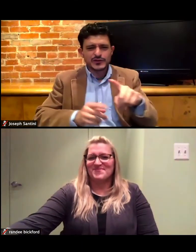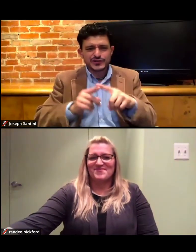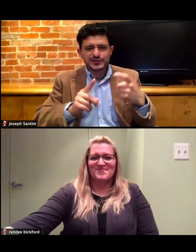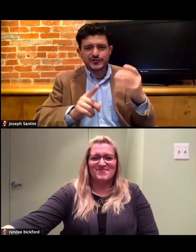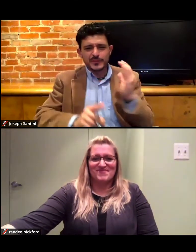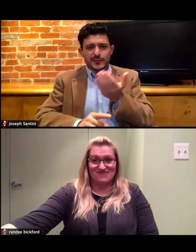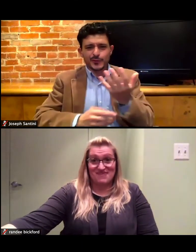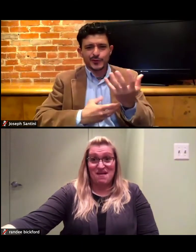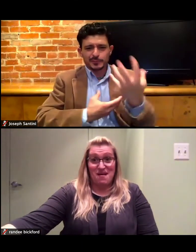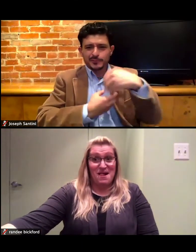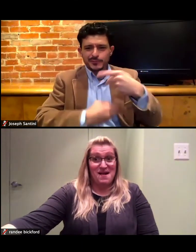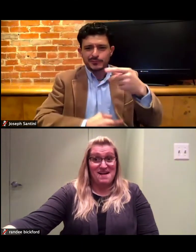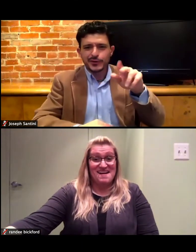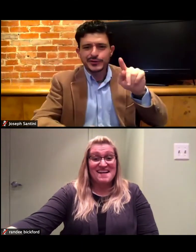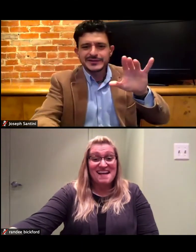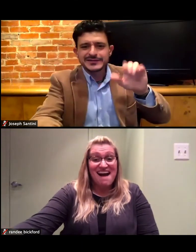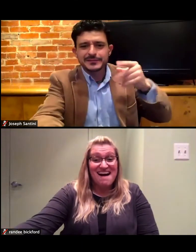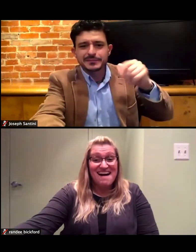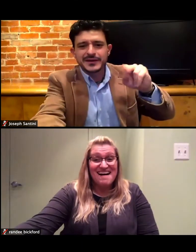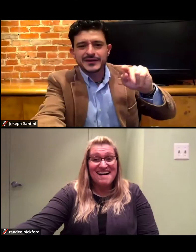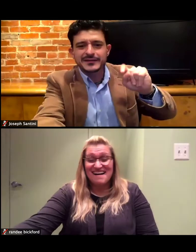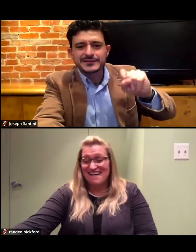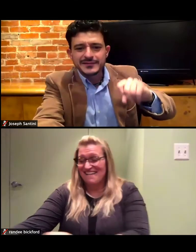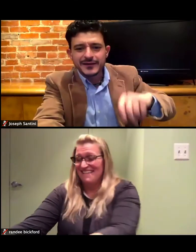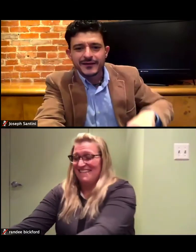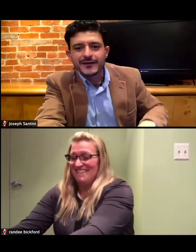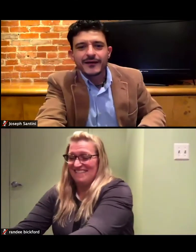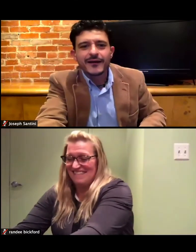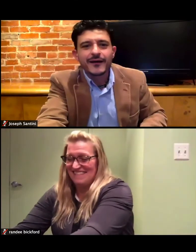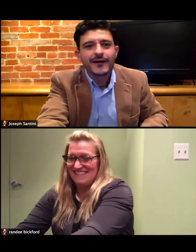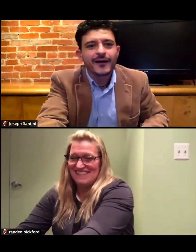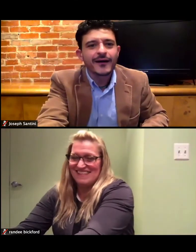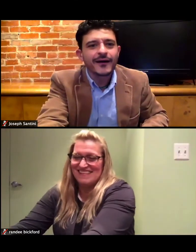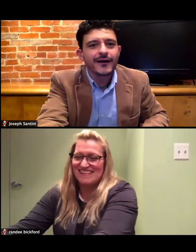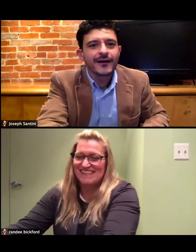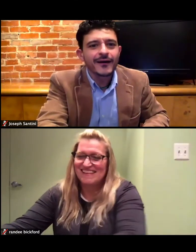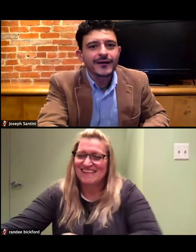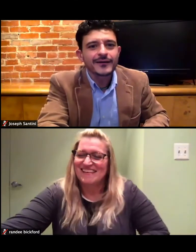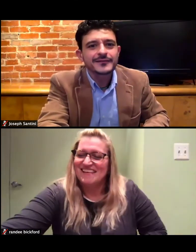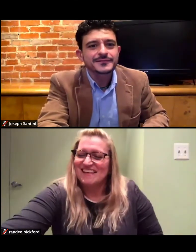Let's move on to the next slide. I think we'll also have some more participation from our audience.